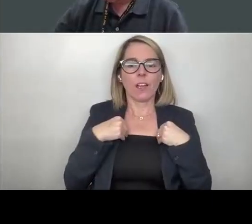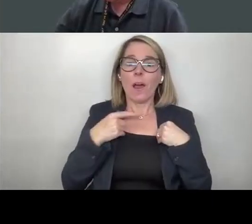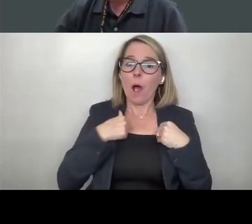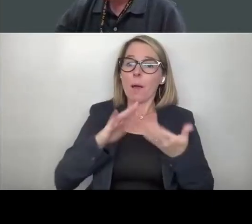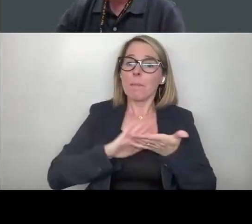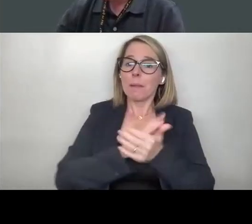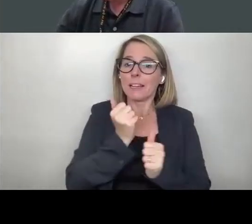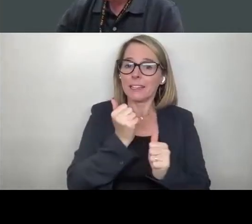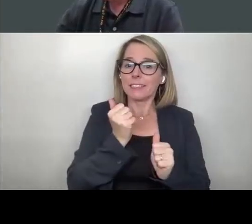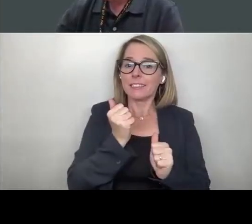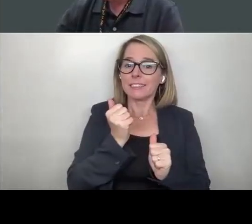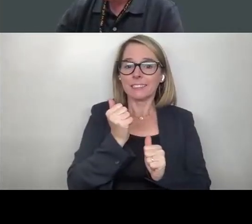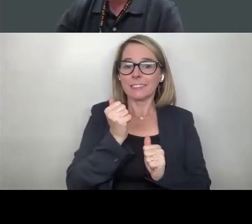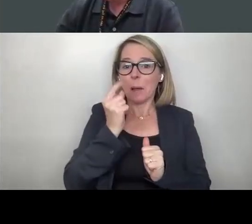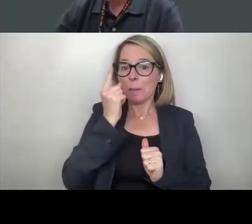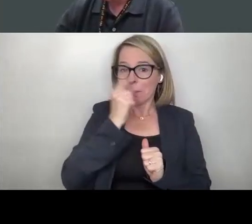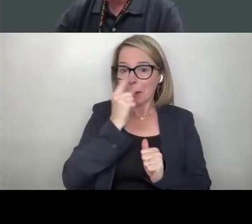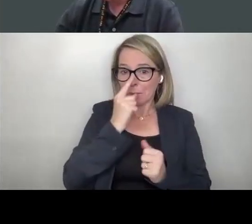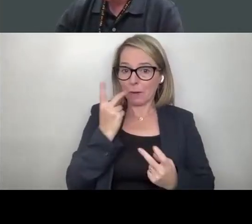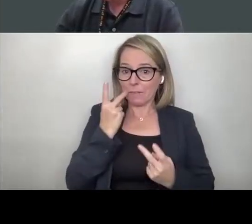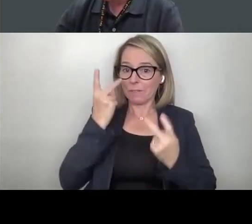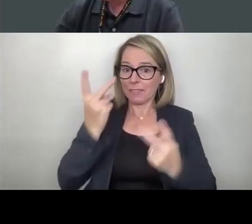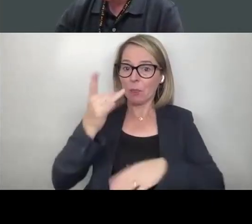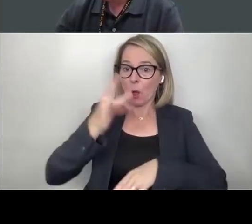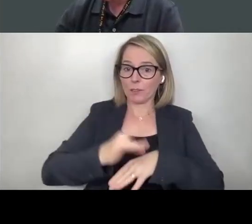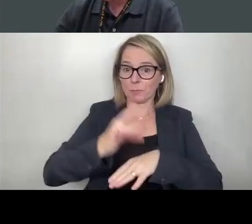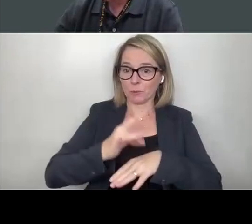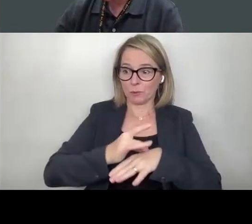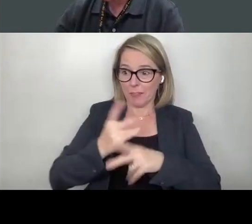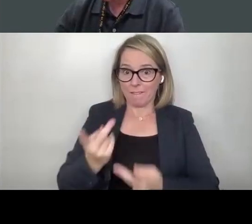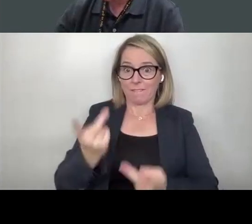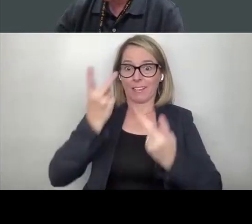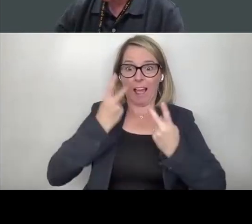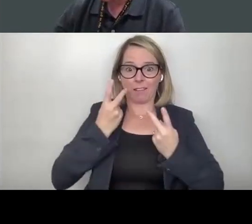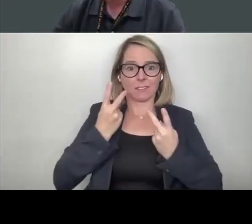do have to come to a hospital to see us because it helps them have a pleasant experience first,